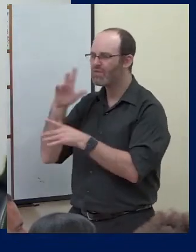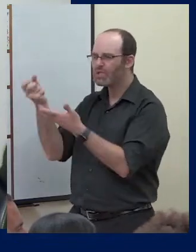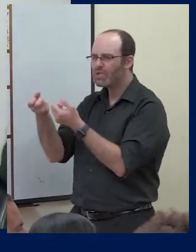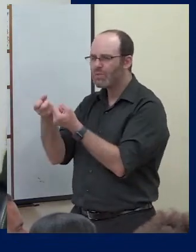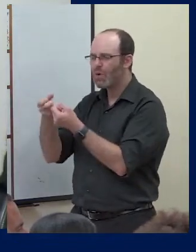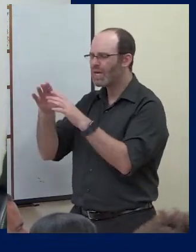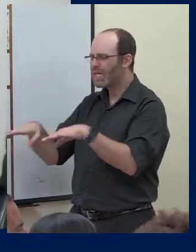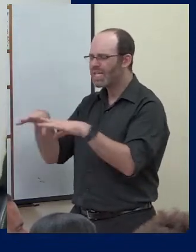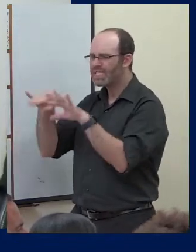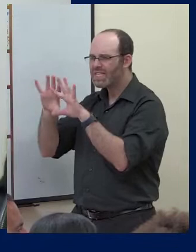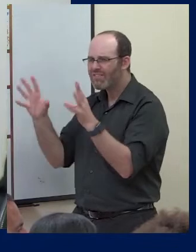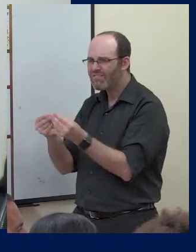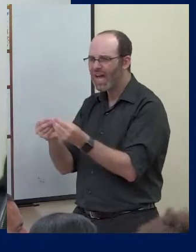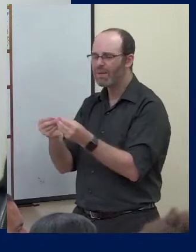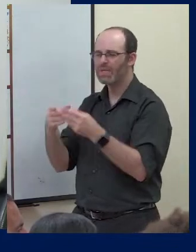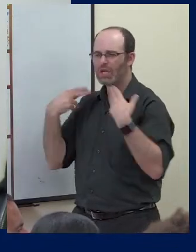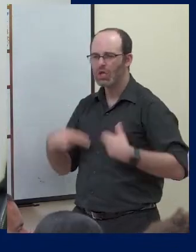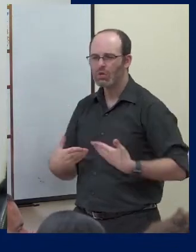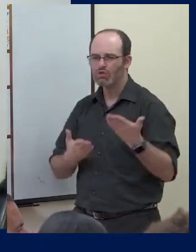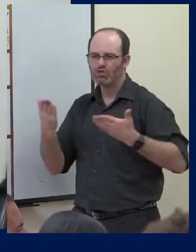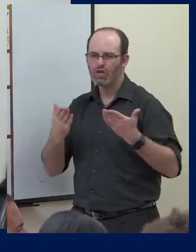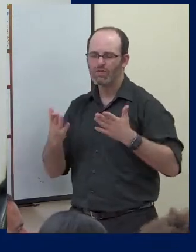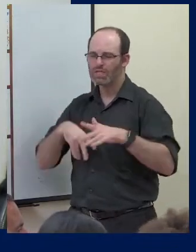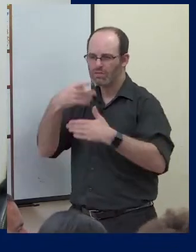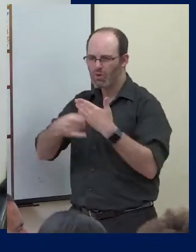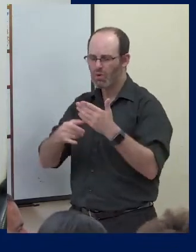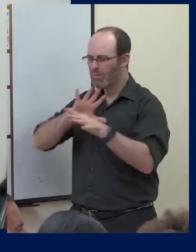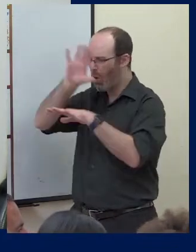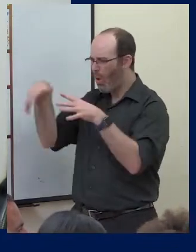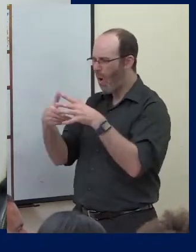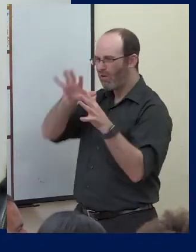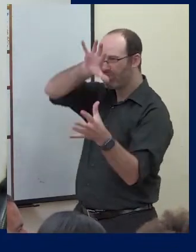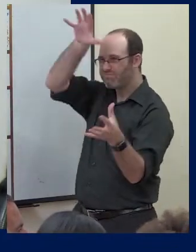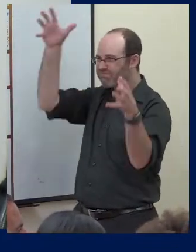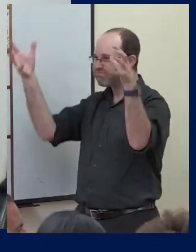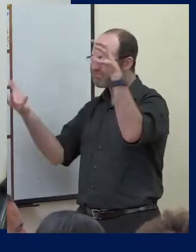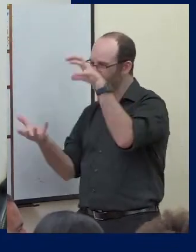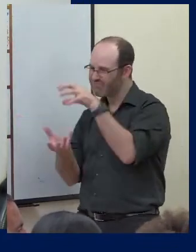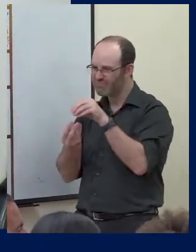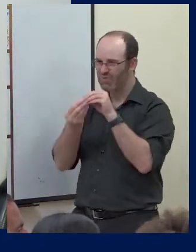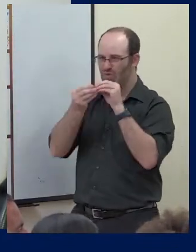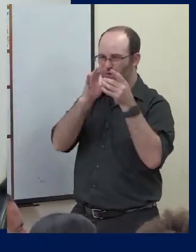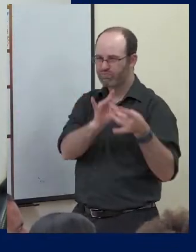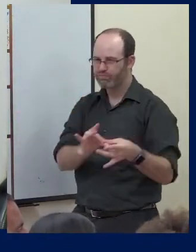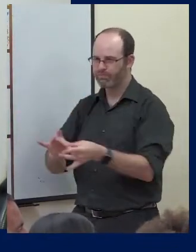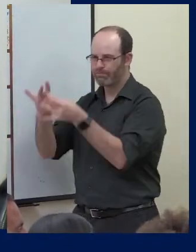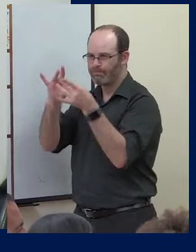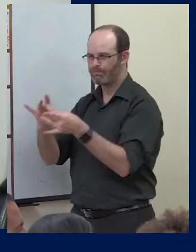services programs. All of this has to tie together in a way where putting people we serve at the center of everything